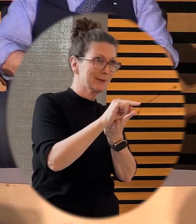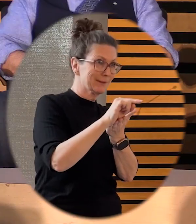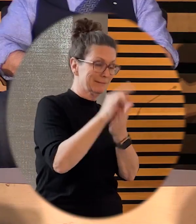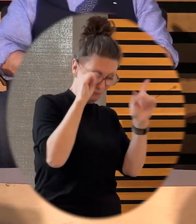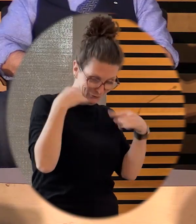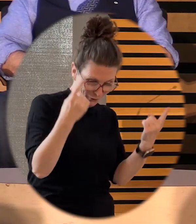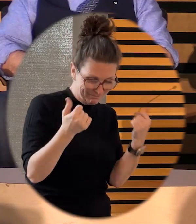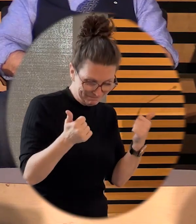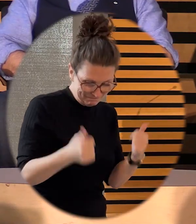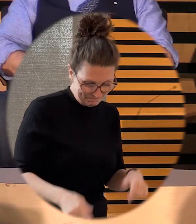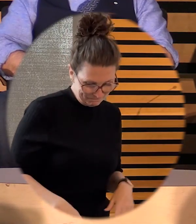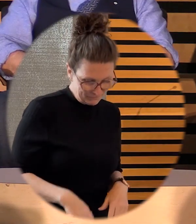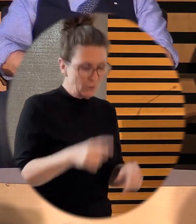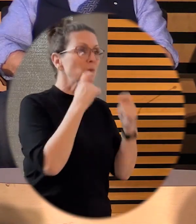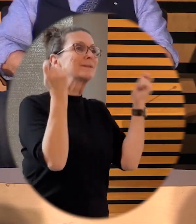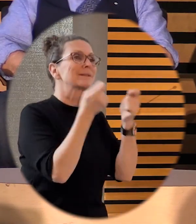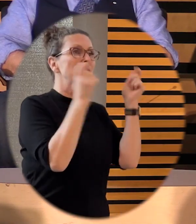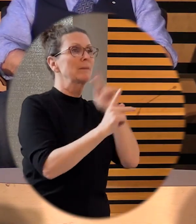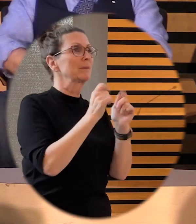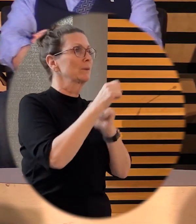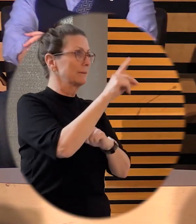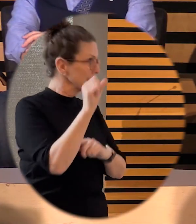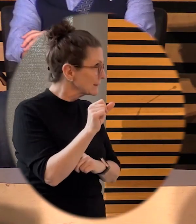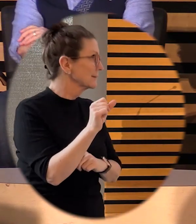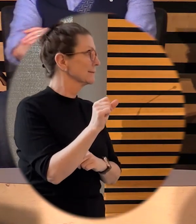organizations and persons with disabilities and the contributions that they bring to all of us